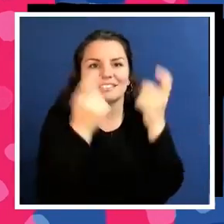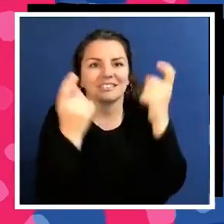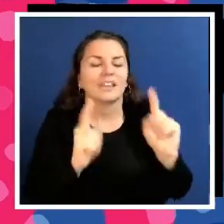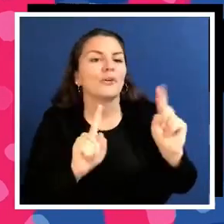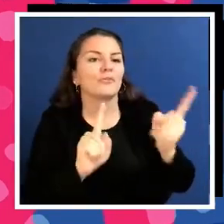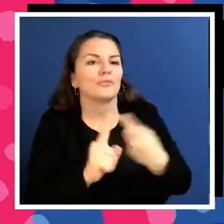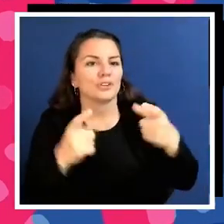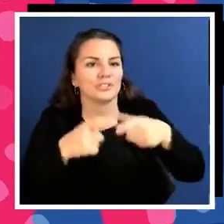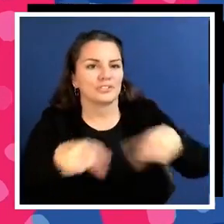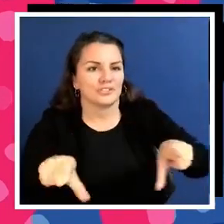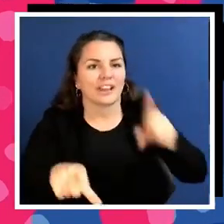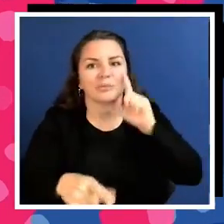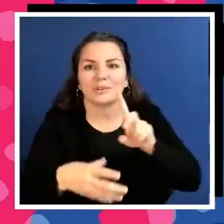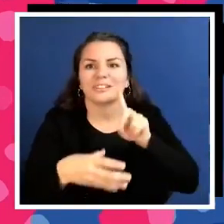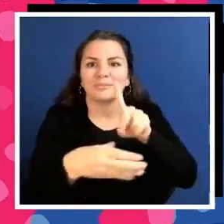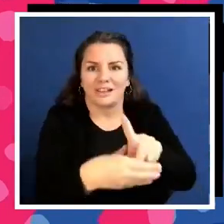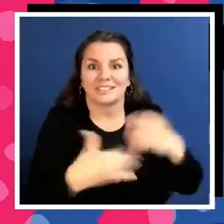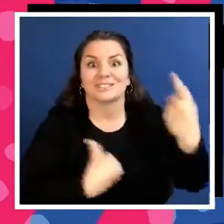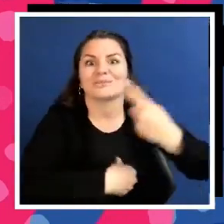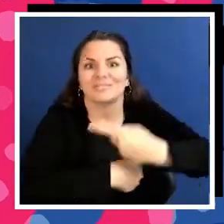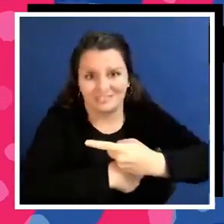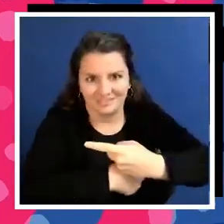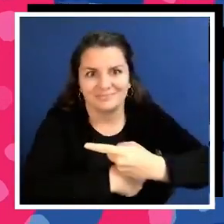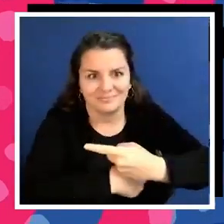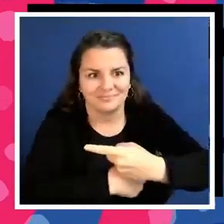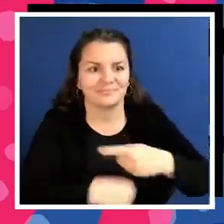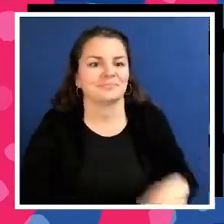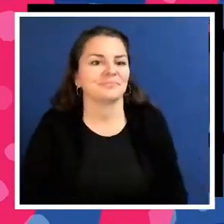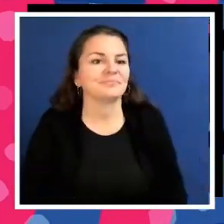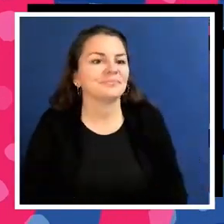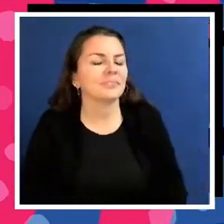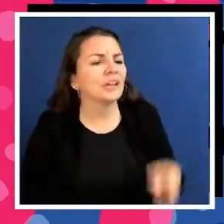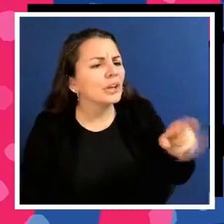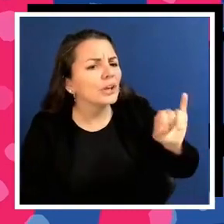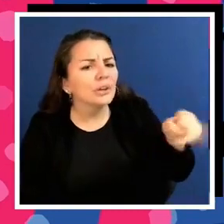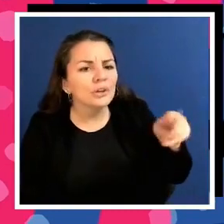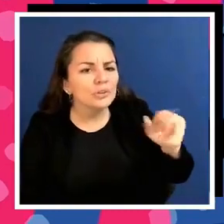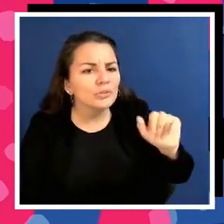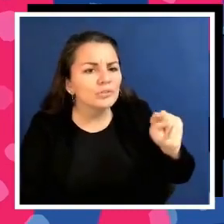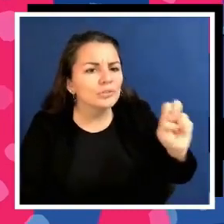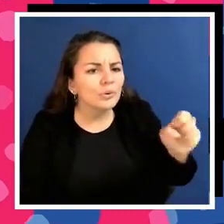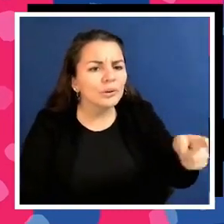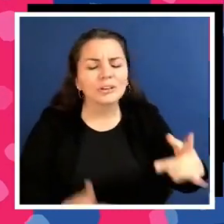WE WILL DANCE, SING AND HEAR FROM SOME OF THE MOST INSPIRED